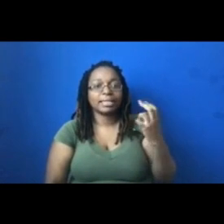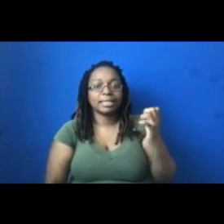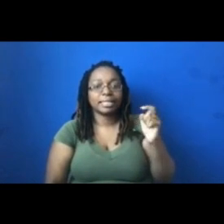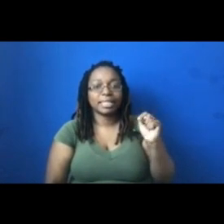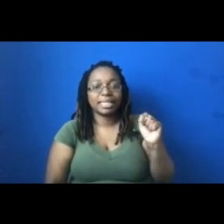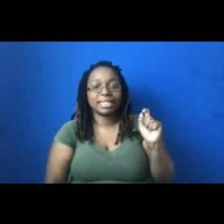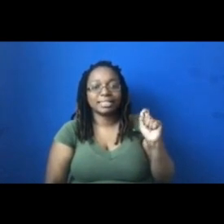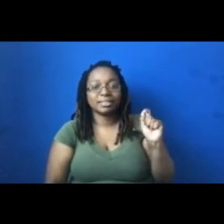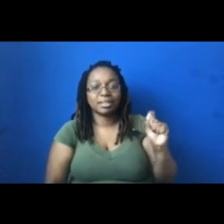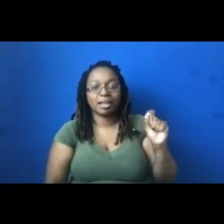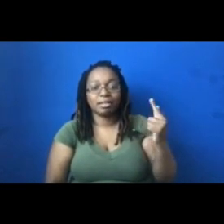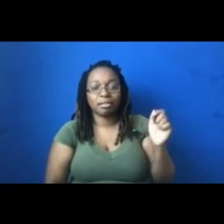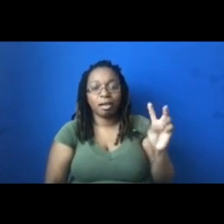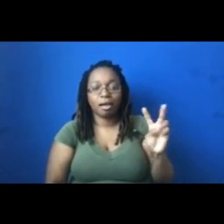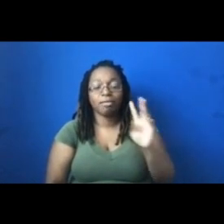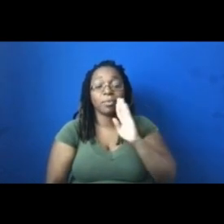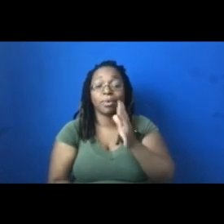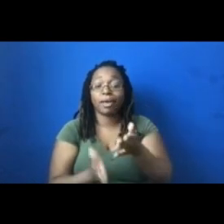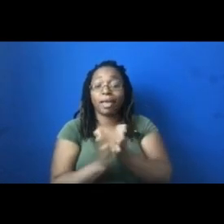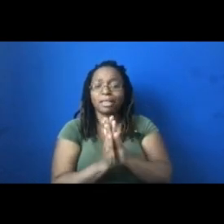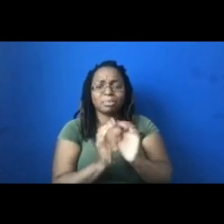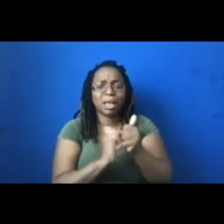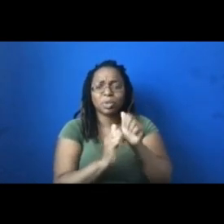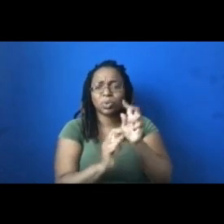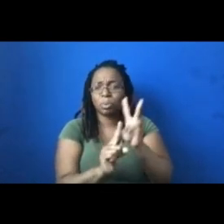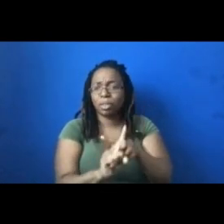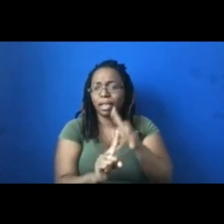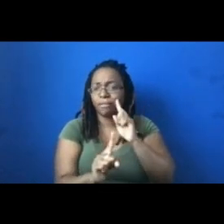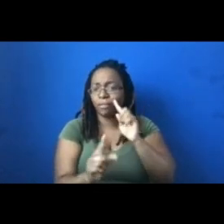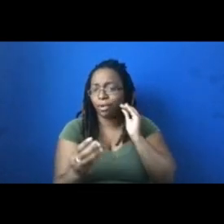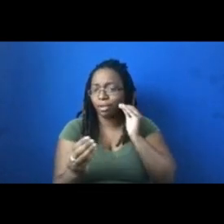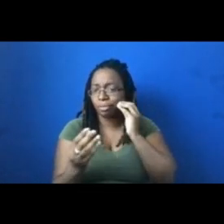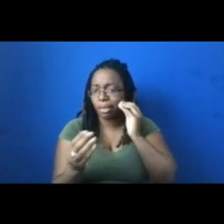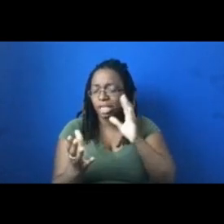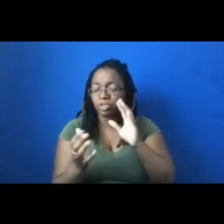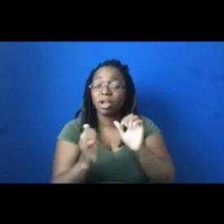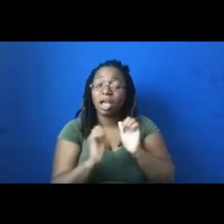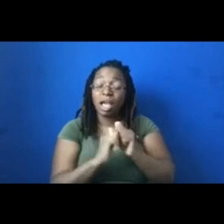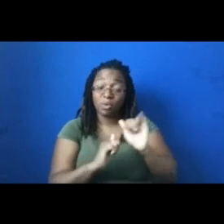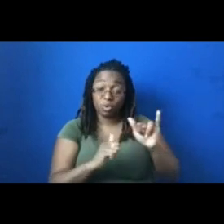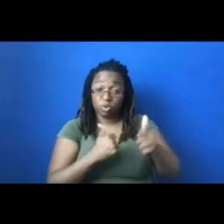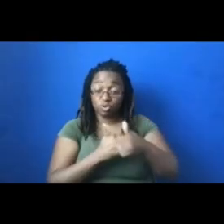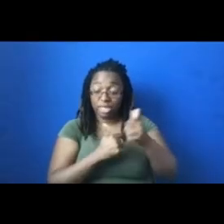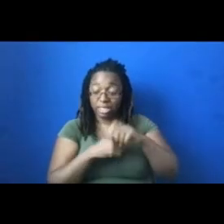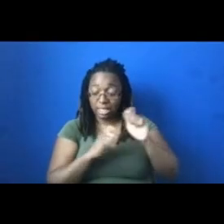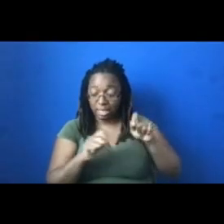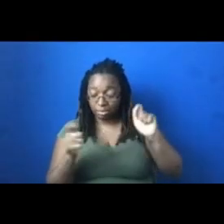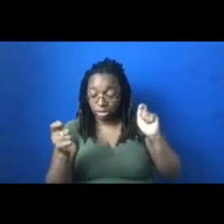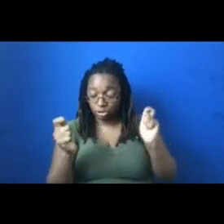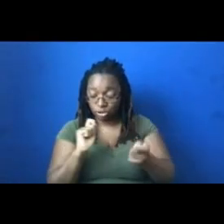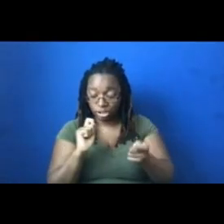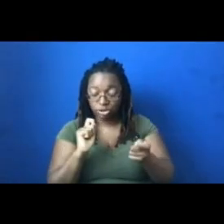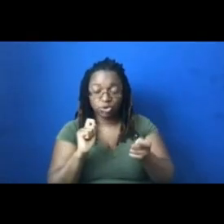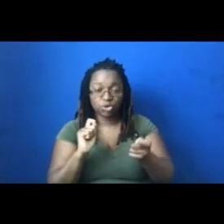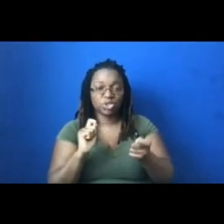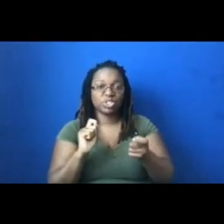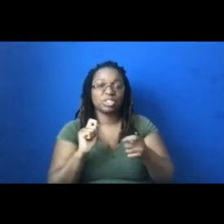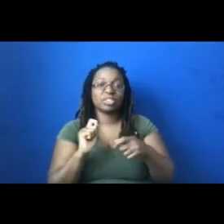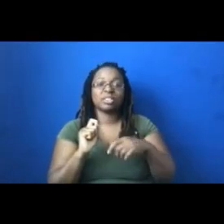apply information about changing risk to cardiovascular disease,